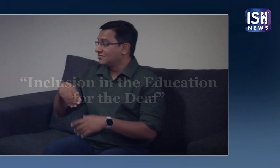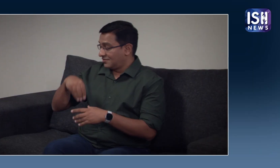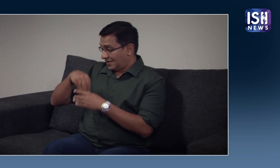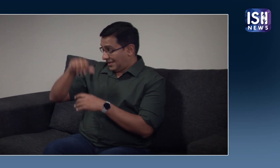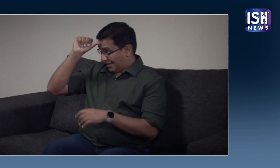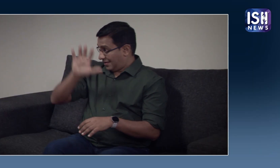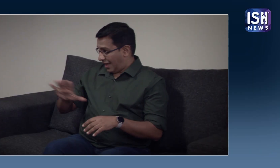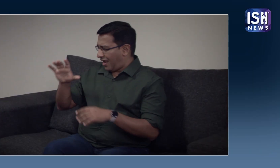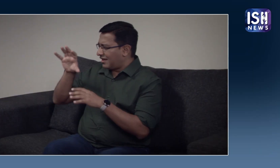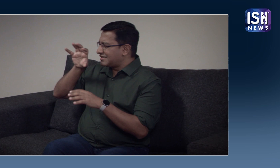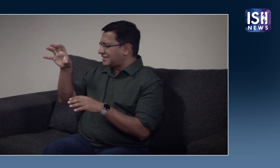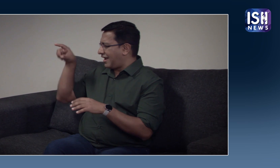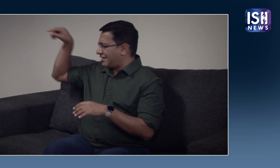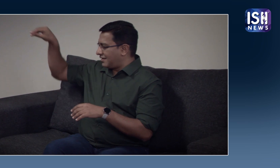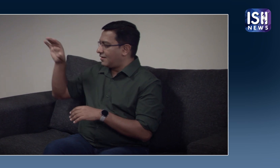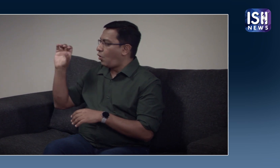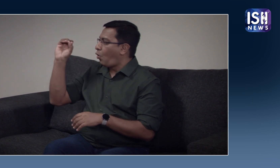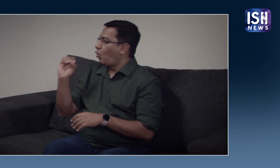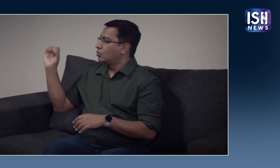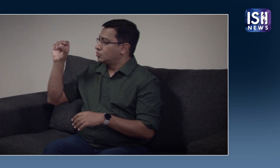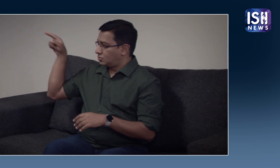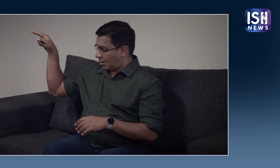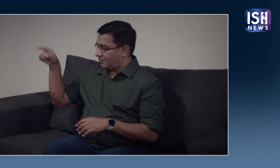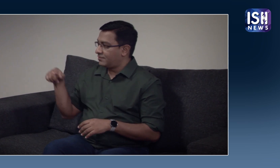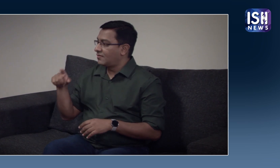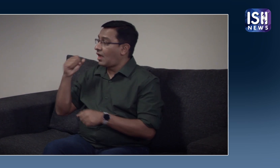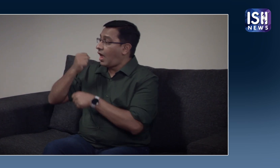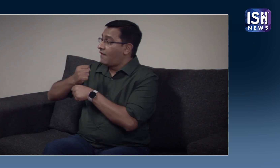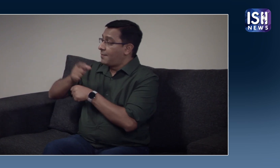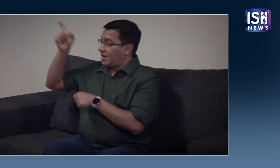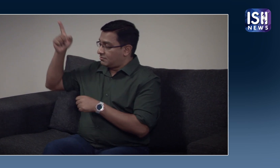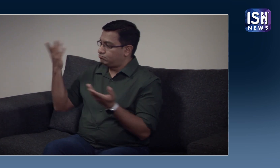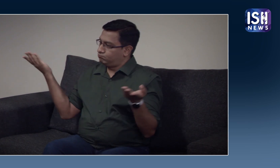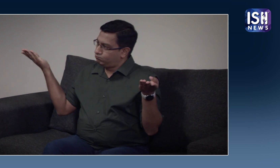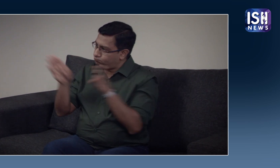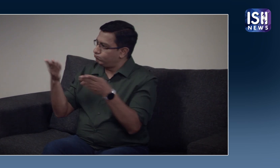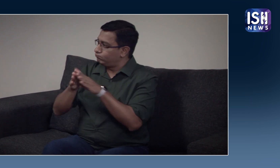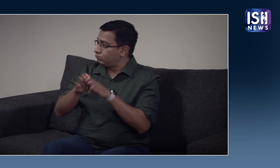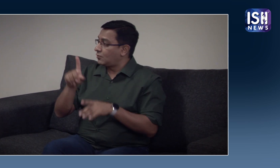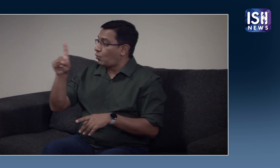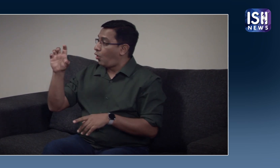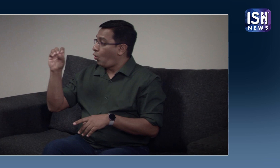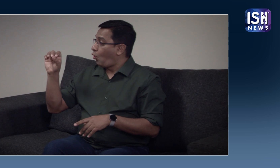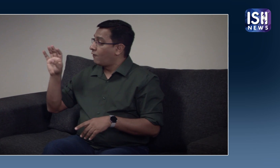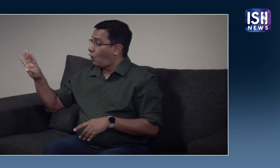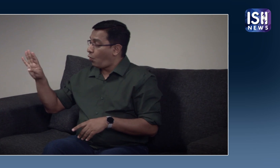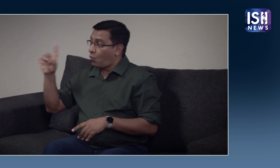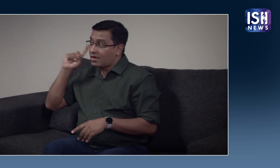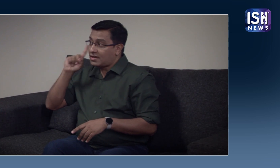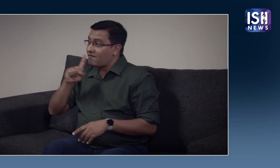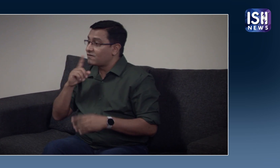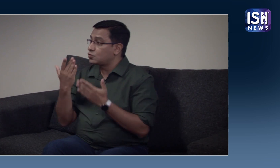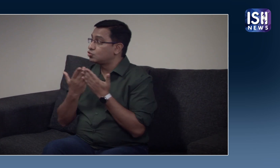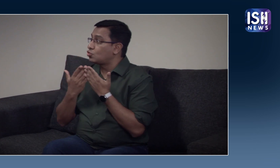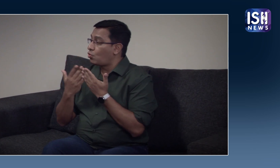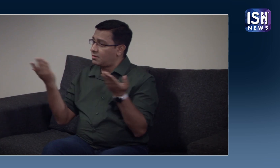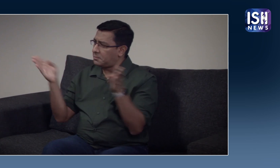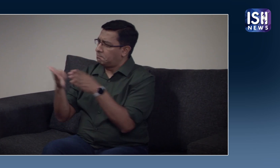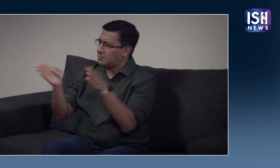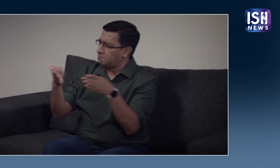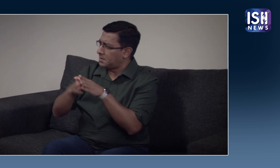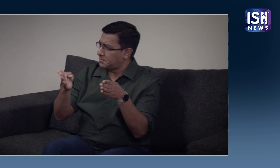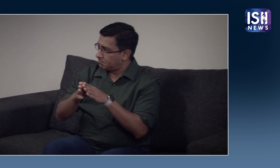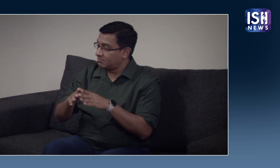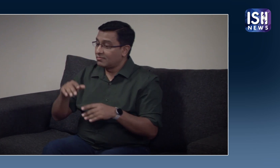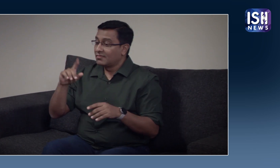In India, the State Government of Odhisa is planning to shut down 104 Deaf schools.